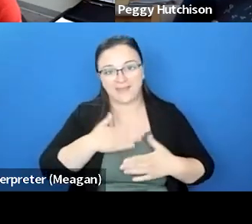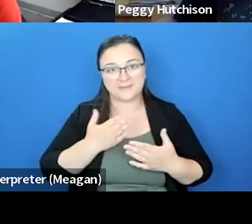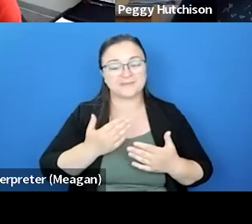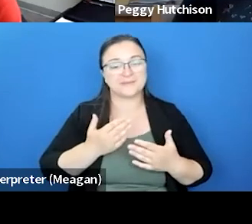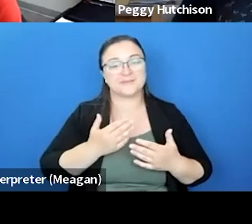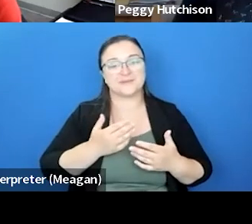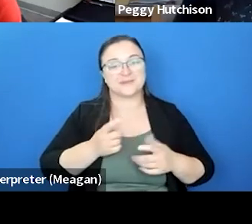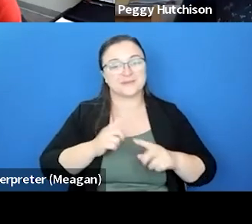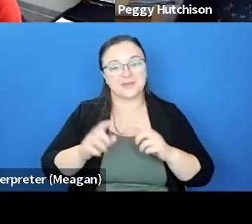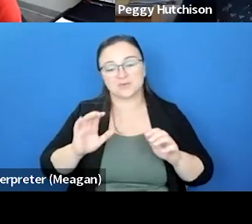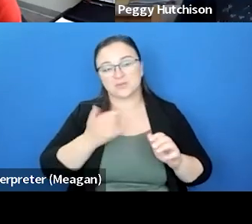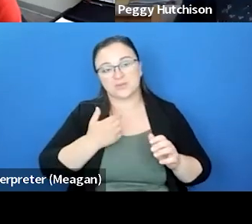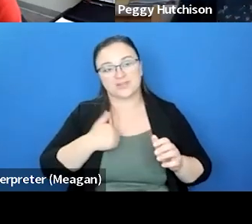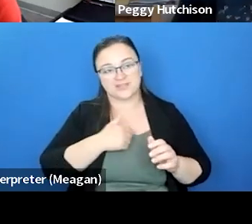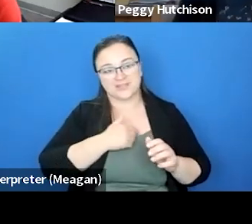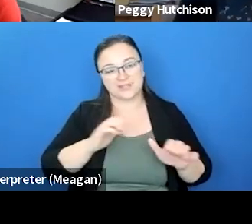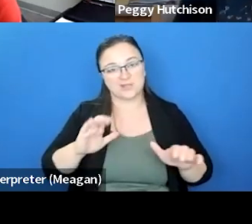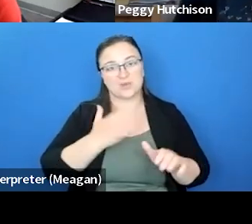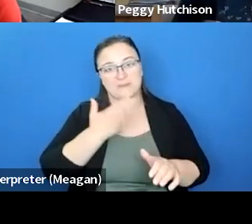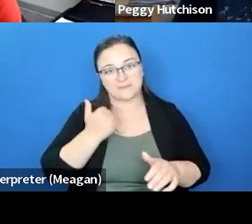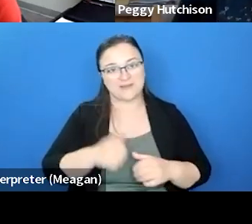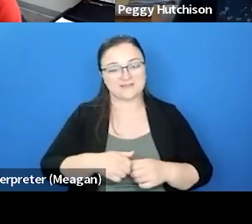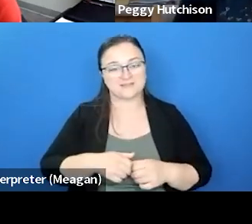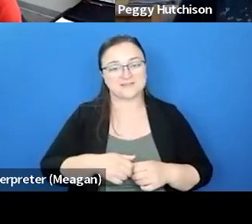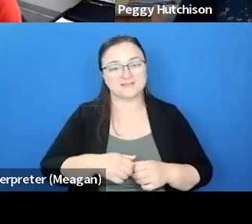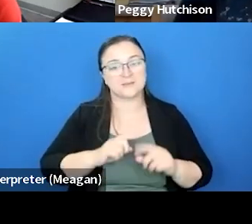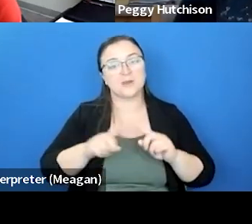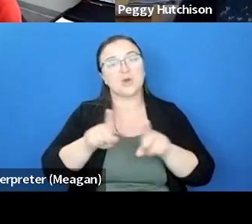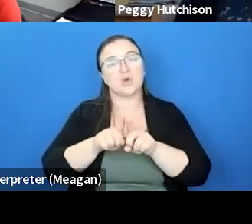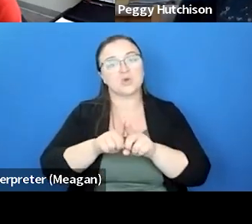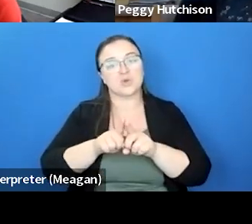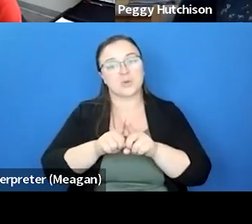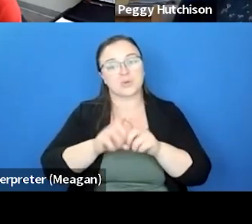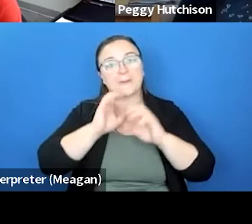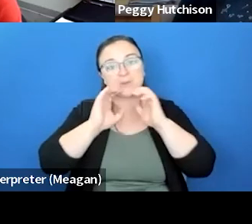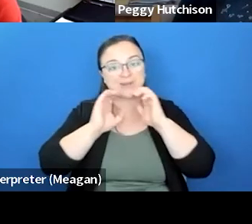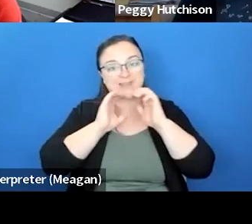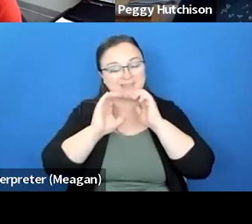just do our best to address it, but also the overcommunication right, cause a lot,